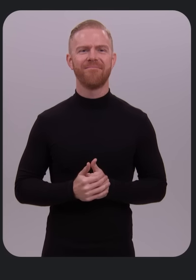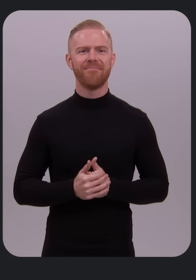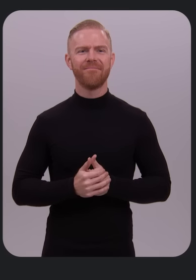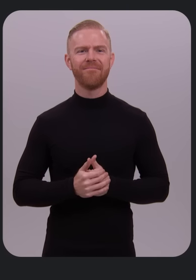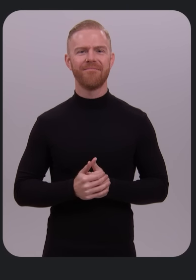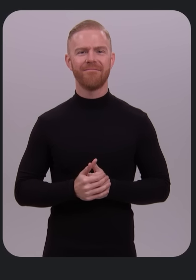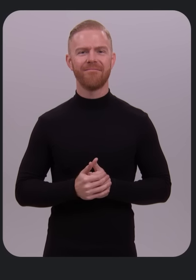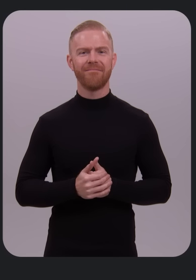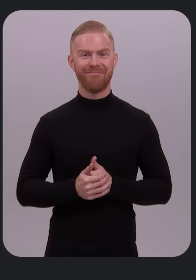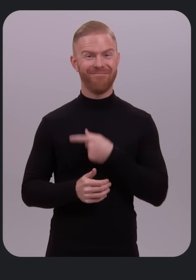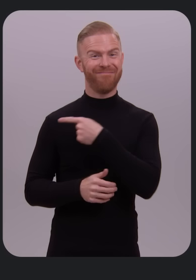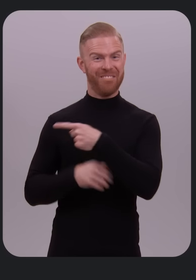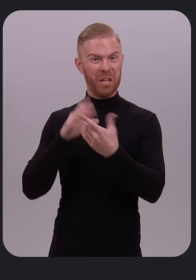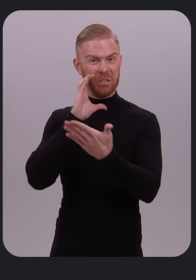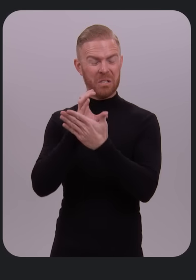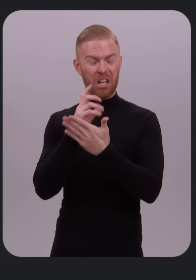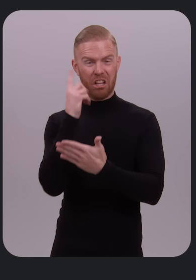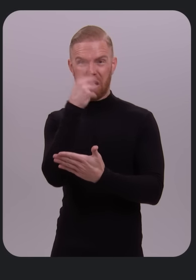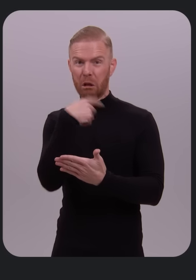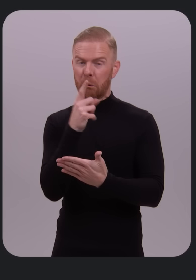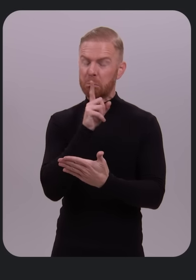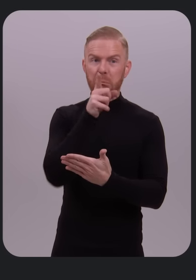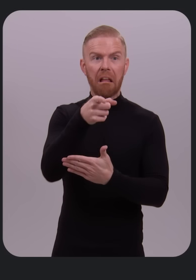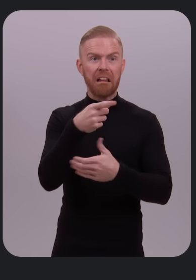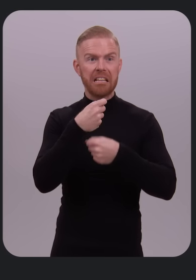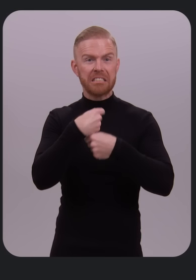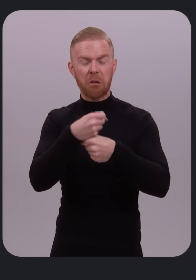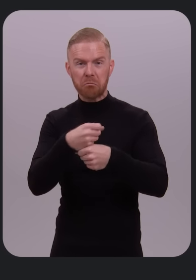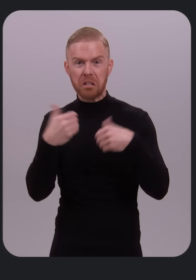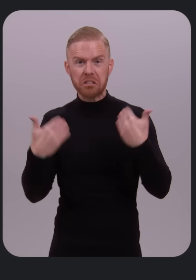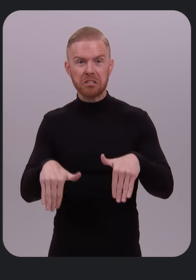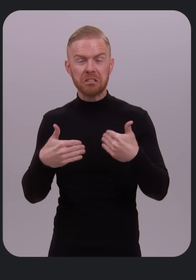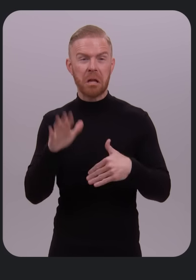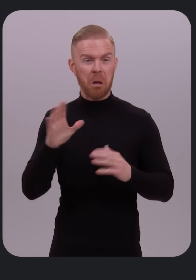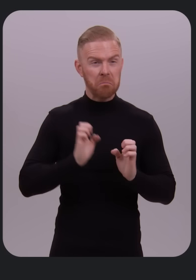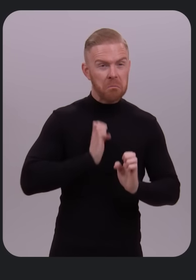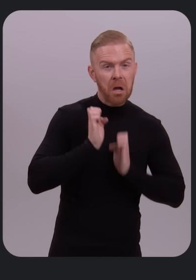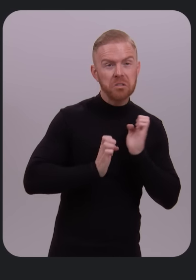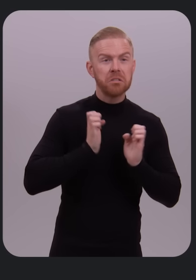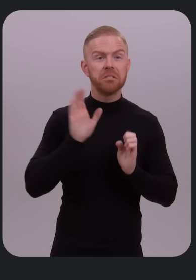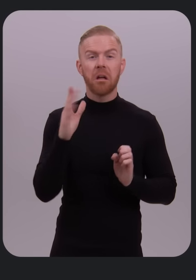The photorealistic generation, the emotion, the movement of his mouth,